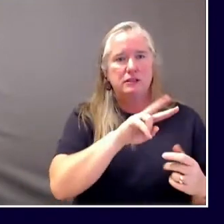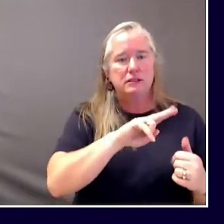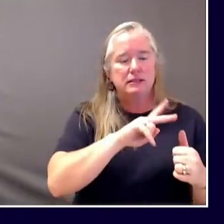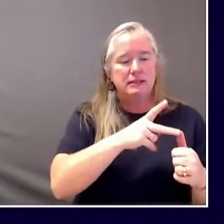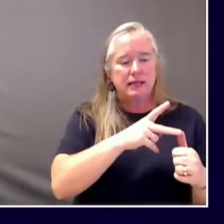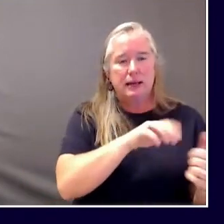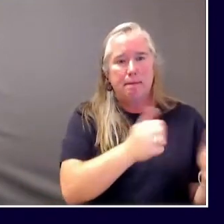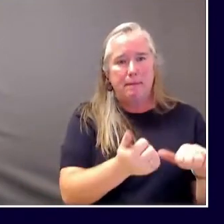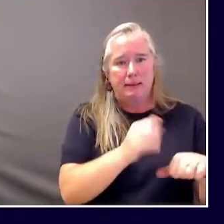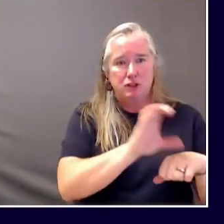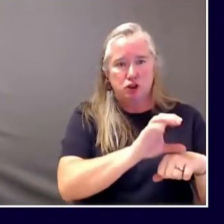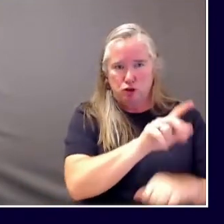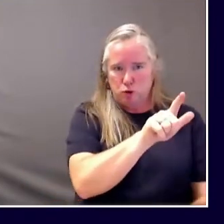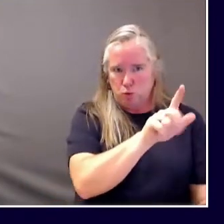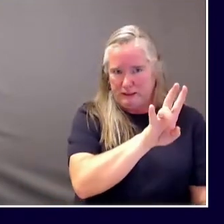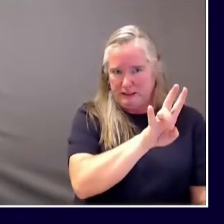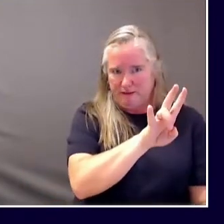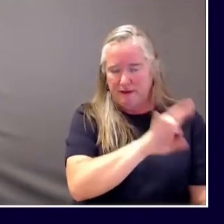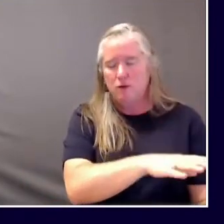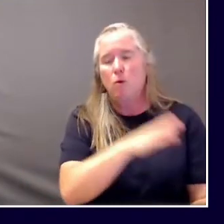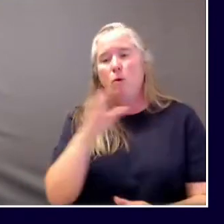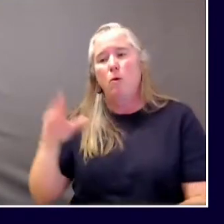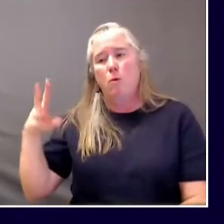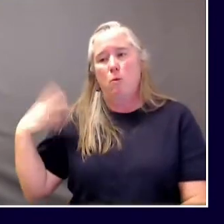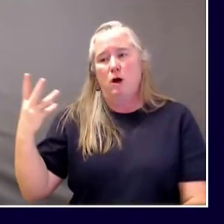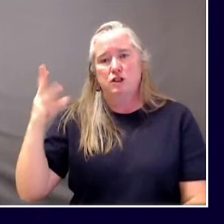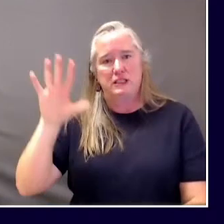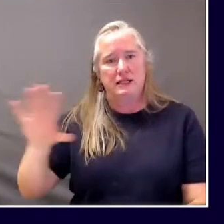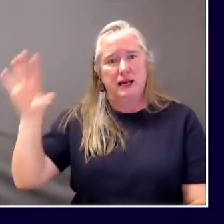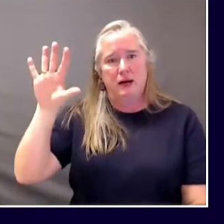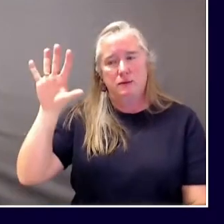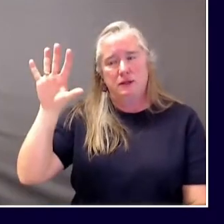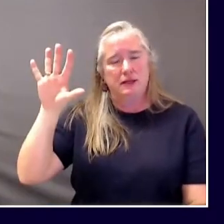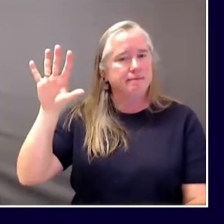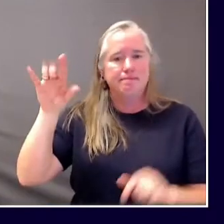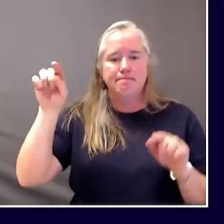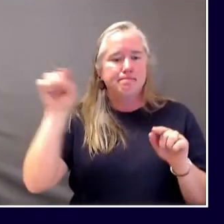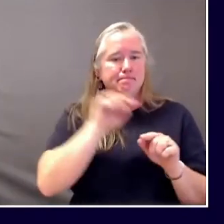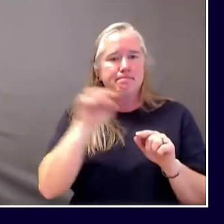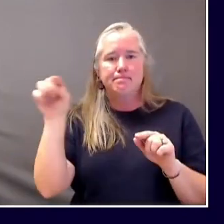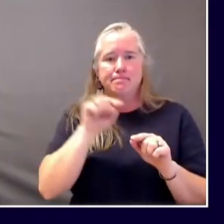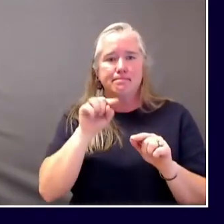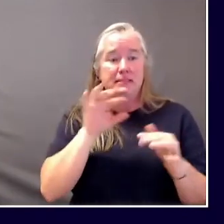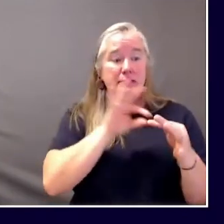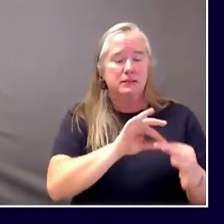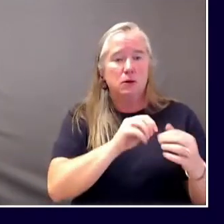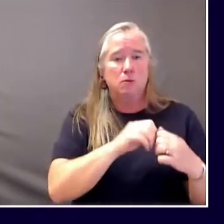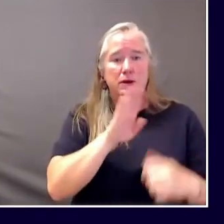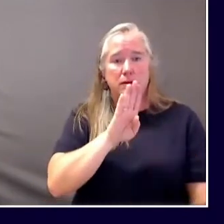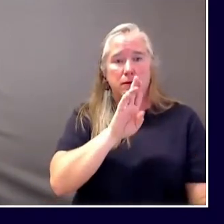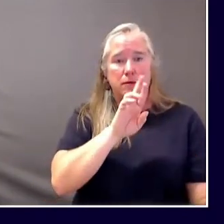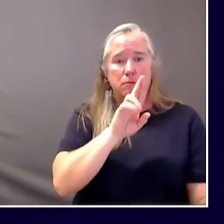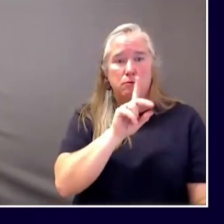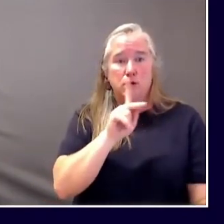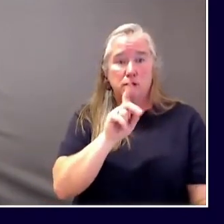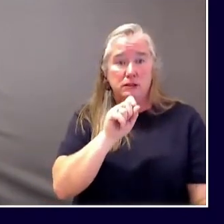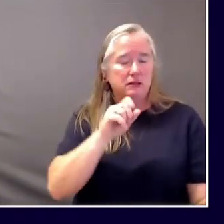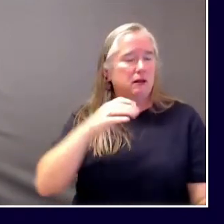cases or more generally in Washington County we've not